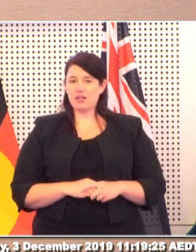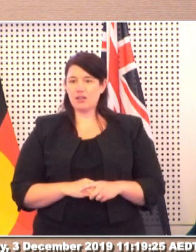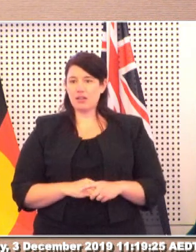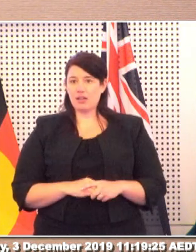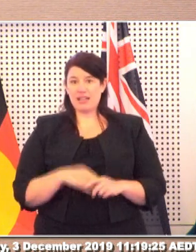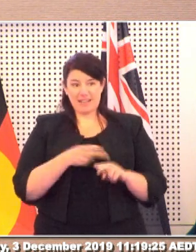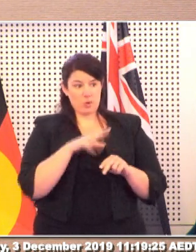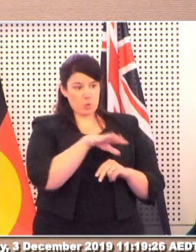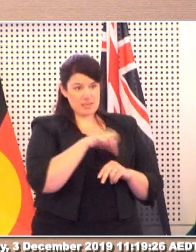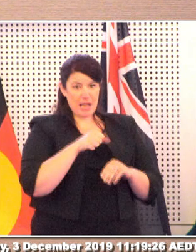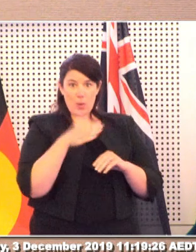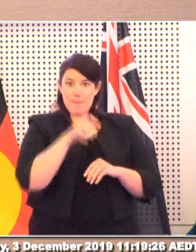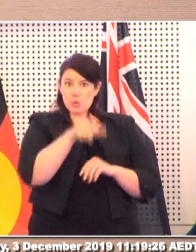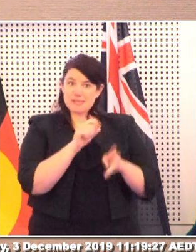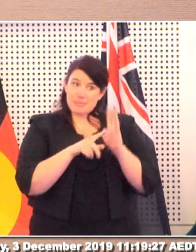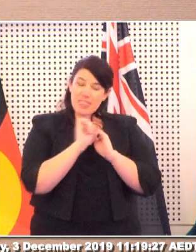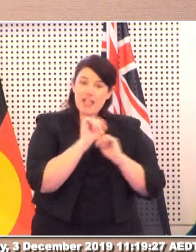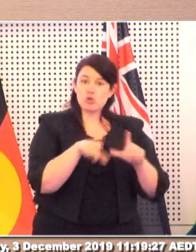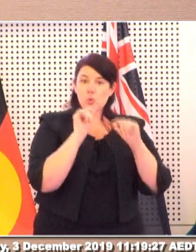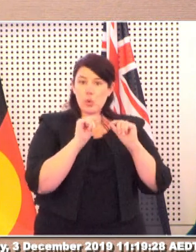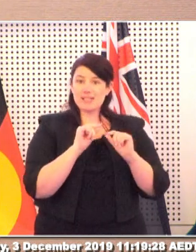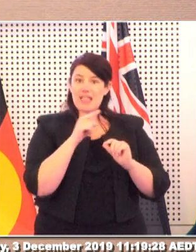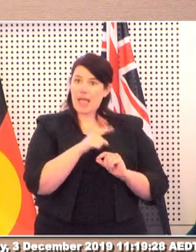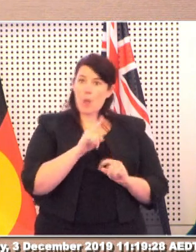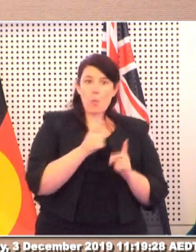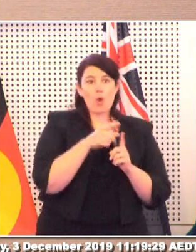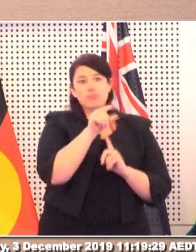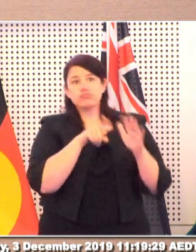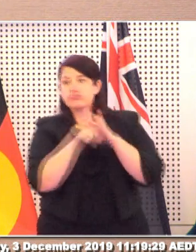as you say, sort of leads to – the frustration leads to restrictive practices,